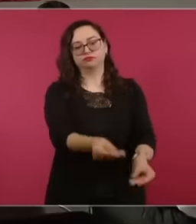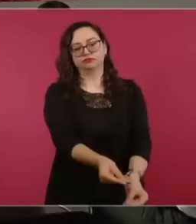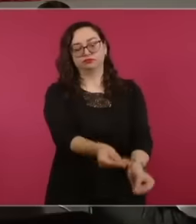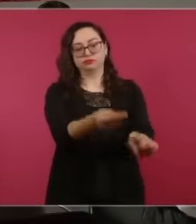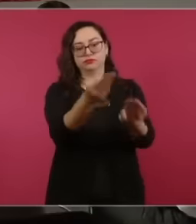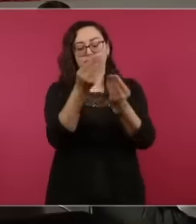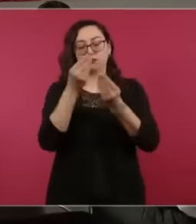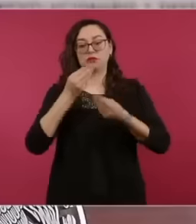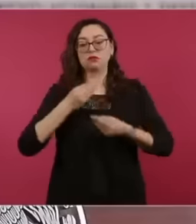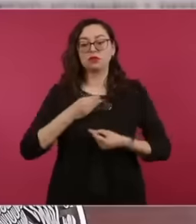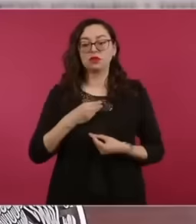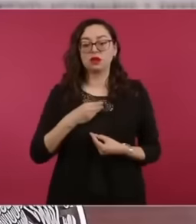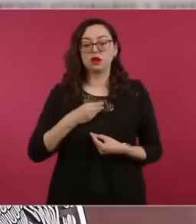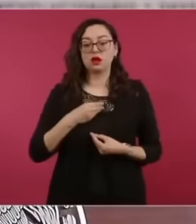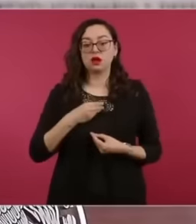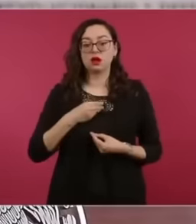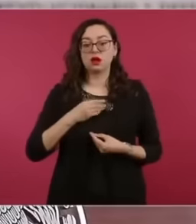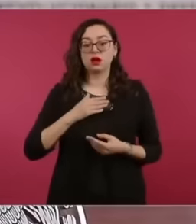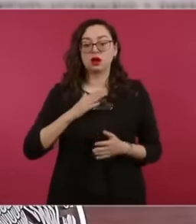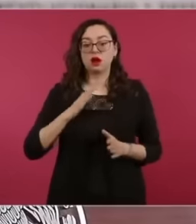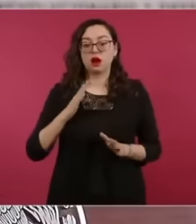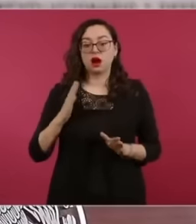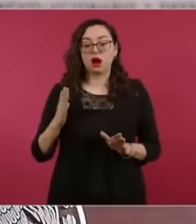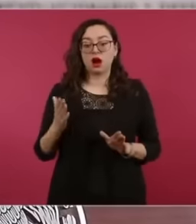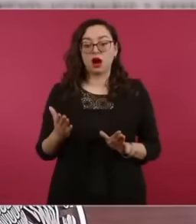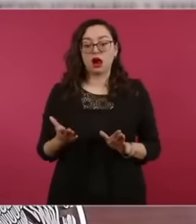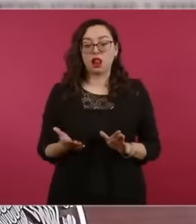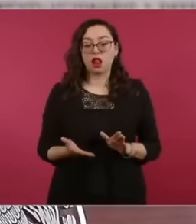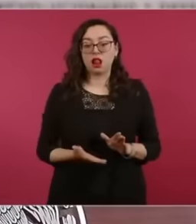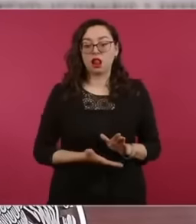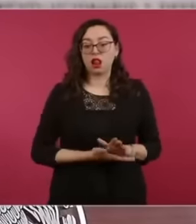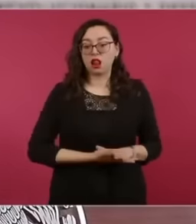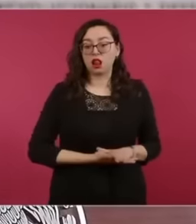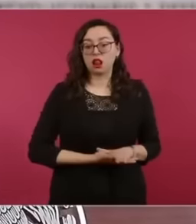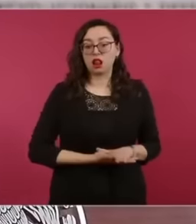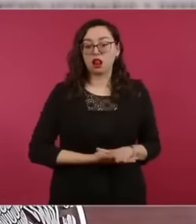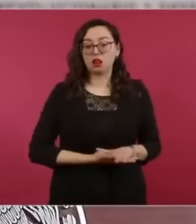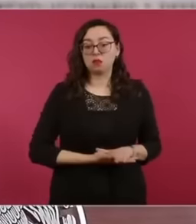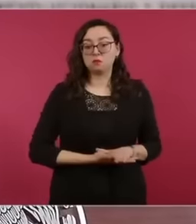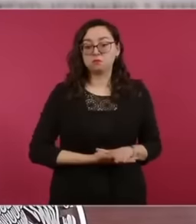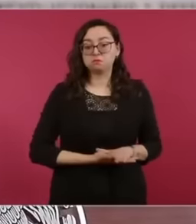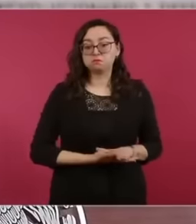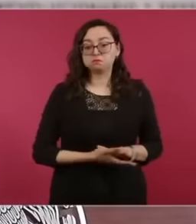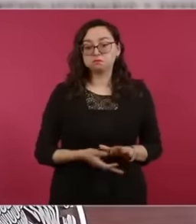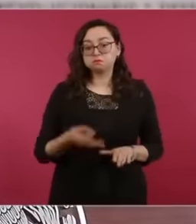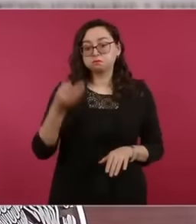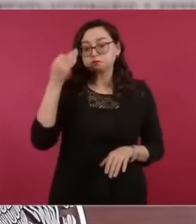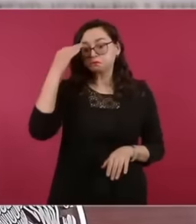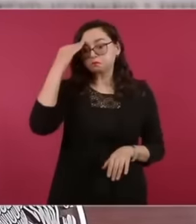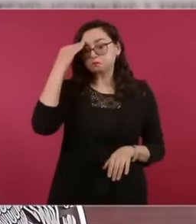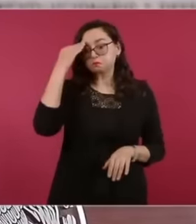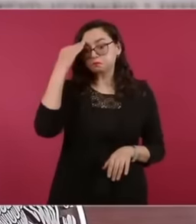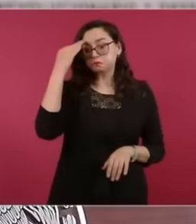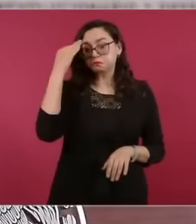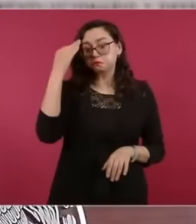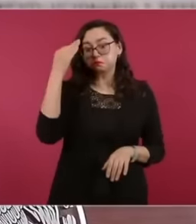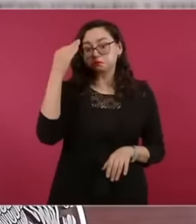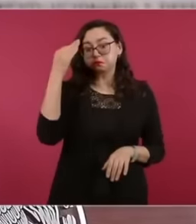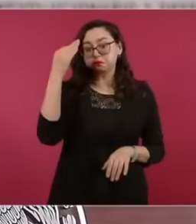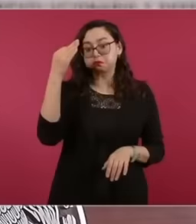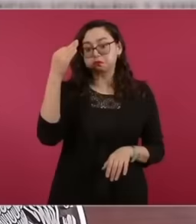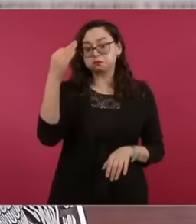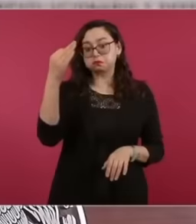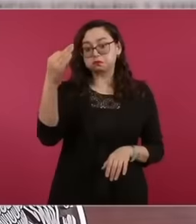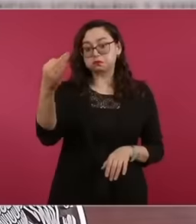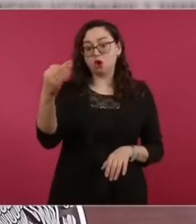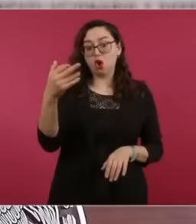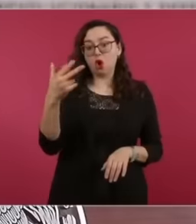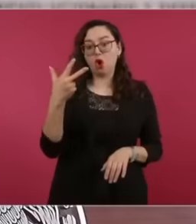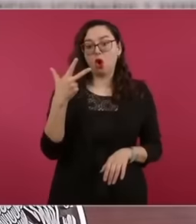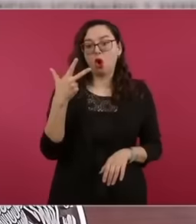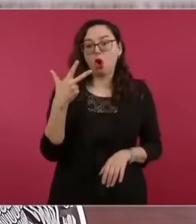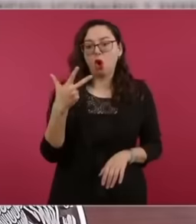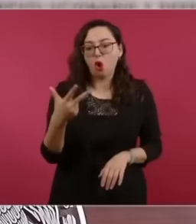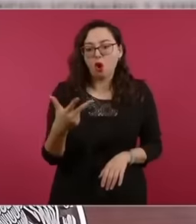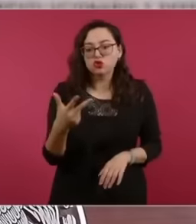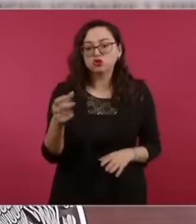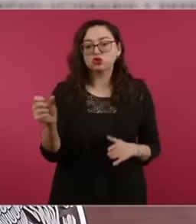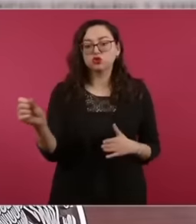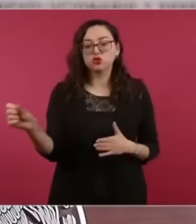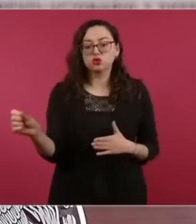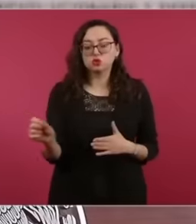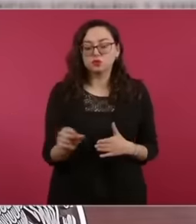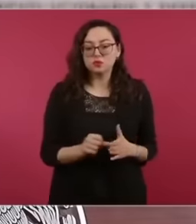the matter up and at this stage the file was saved or waiting for 8 months just to resolve